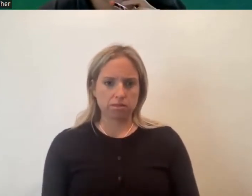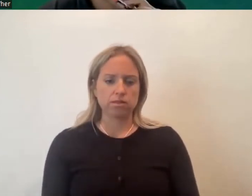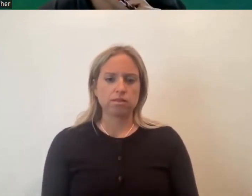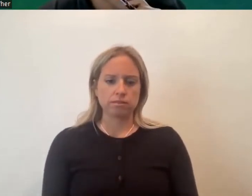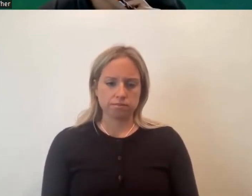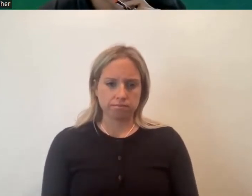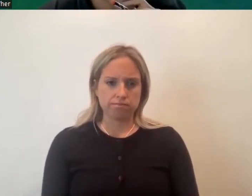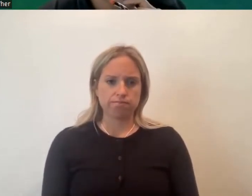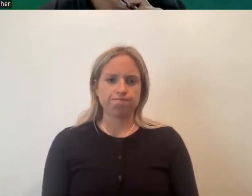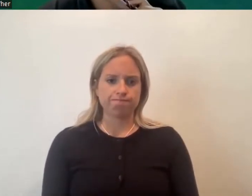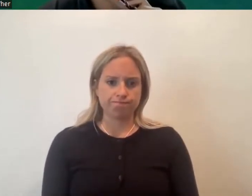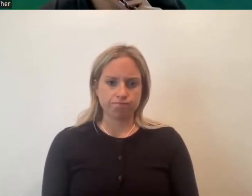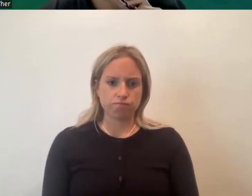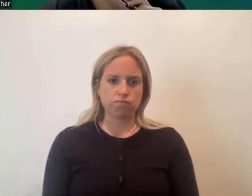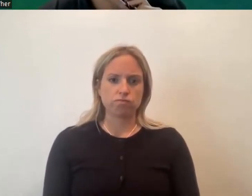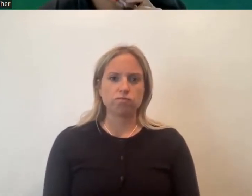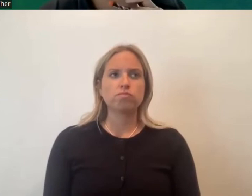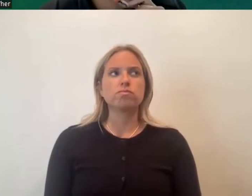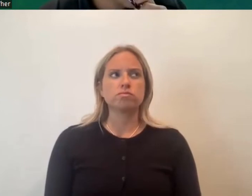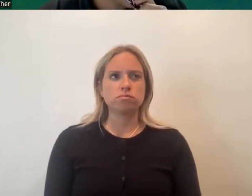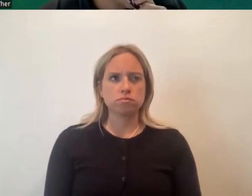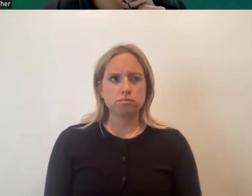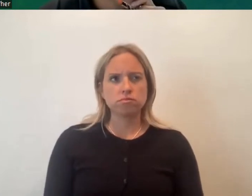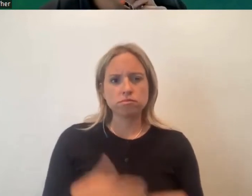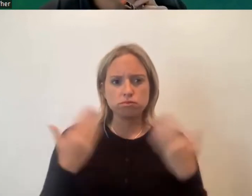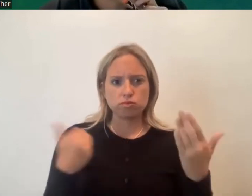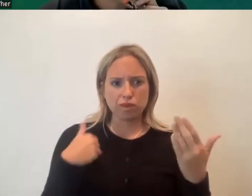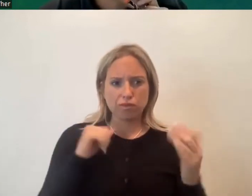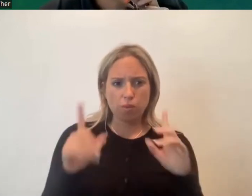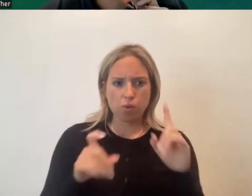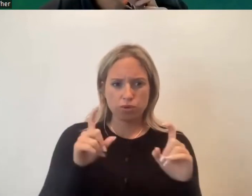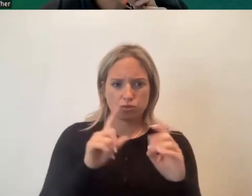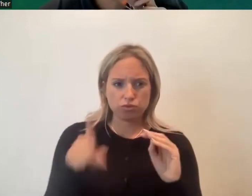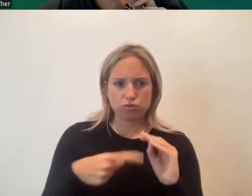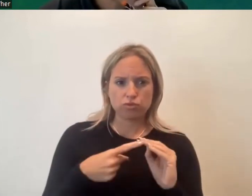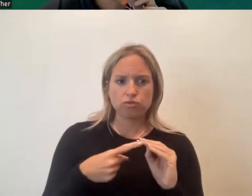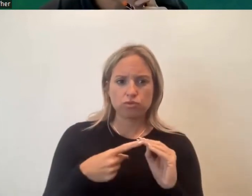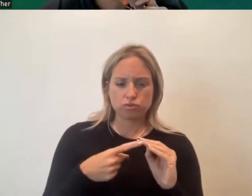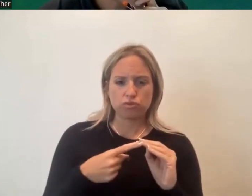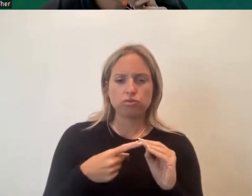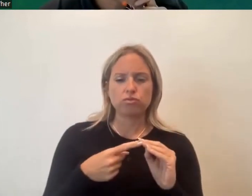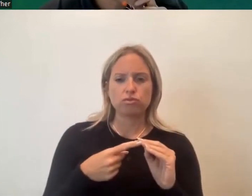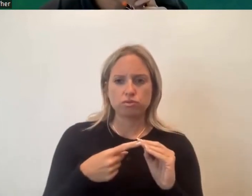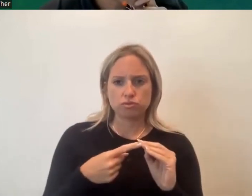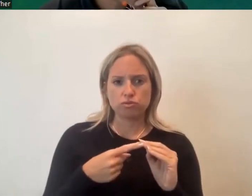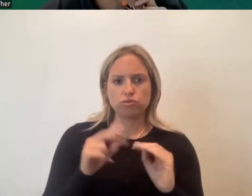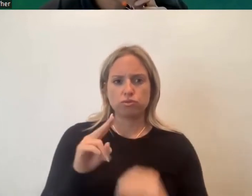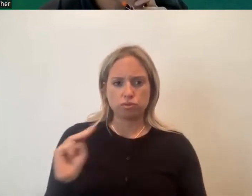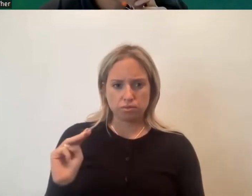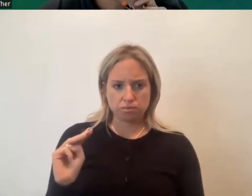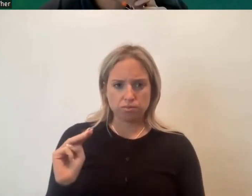Tadra: And so I have a question regarding that...